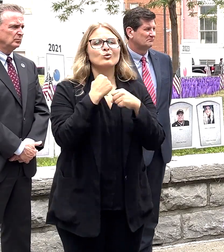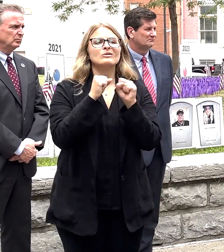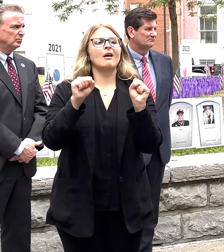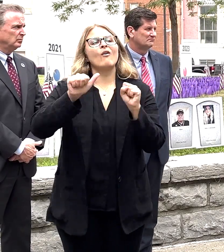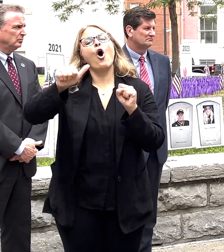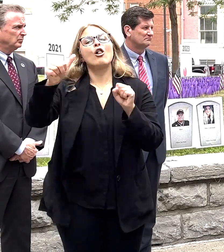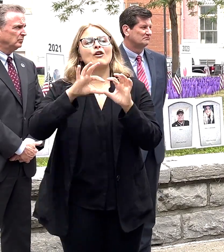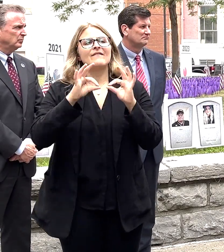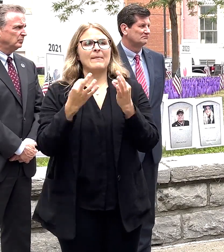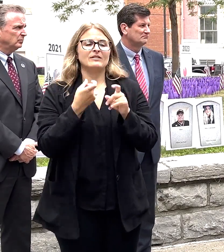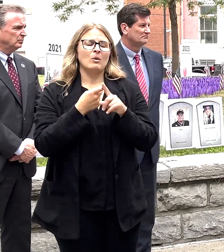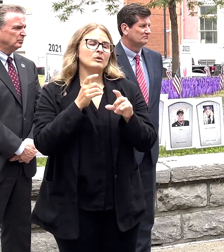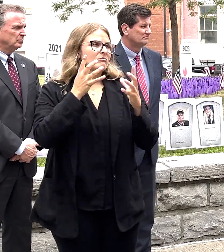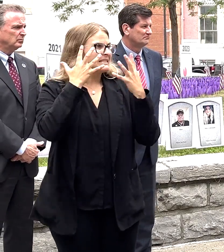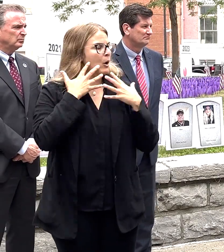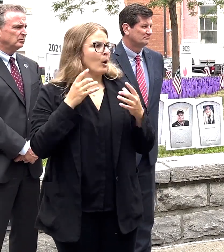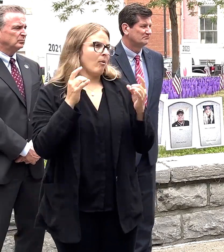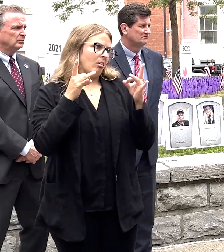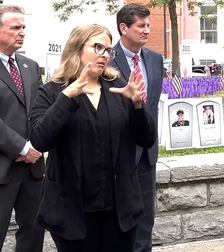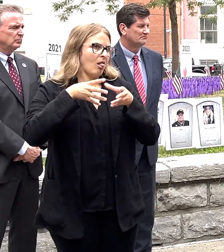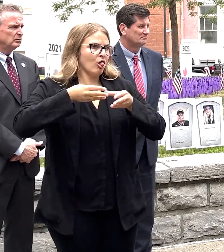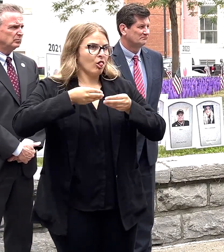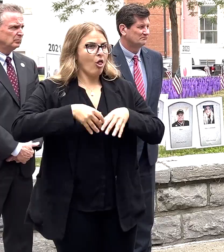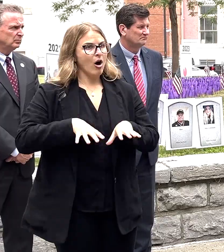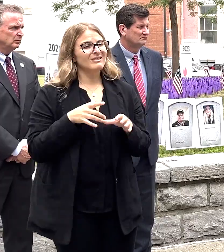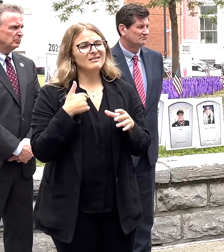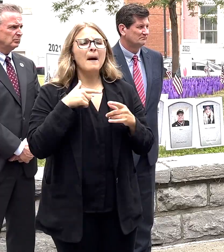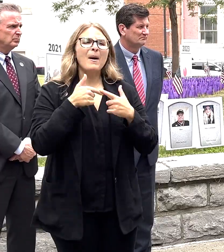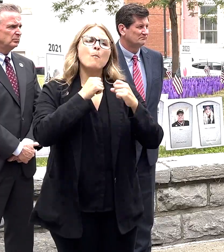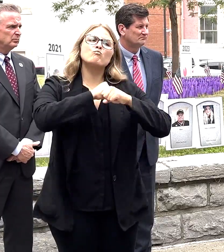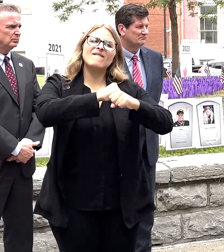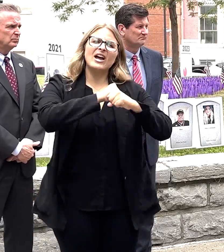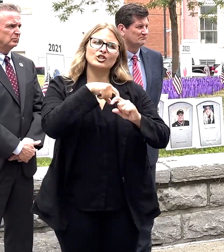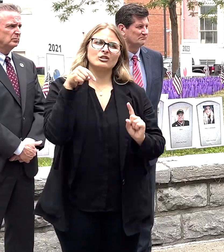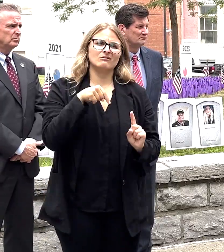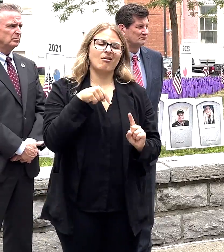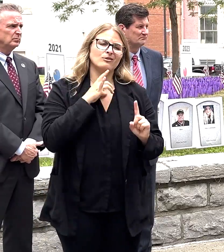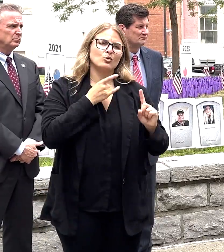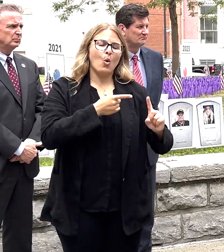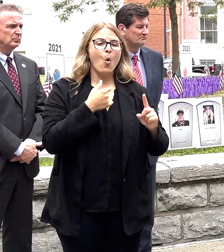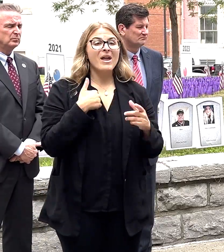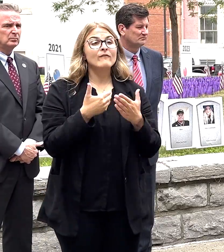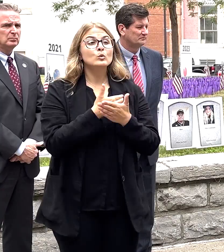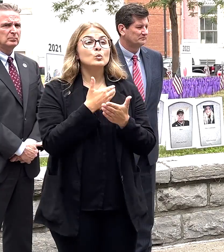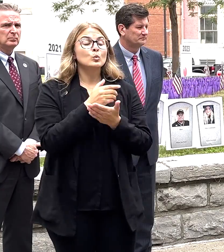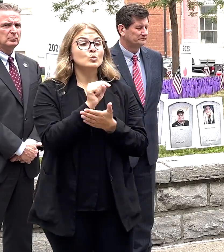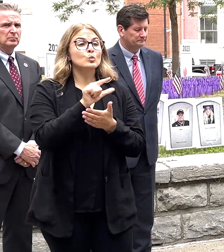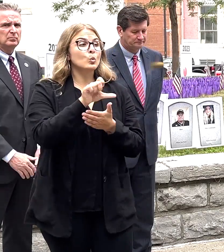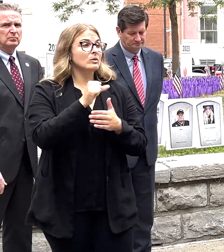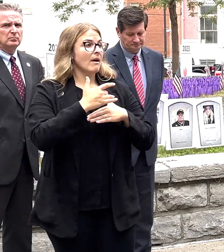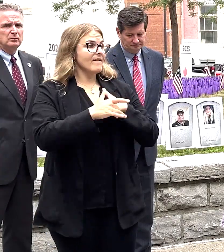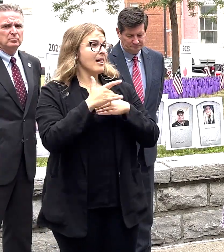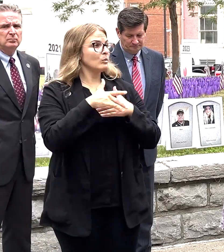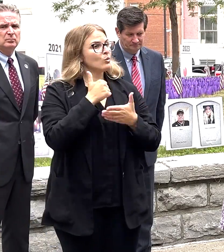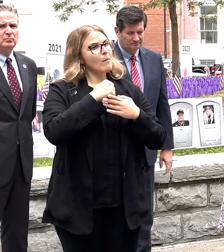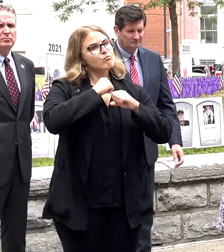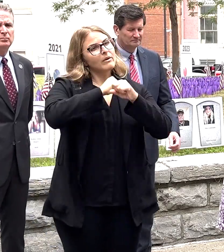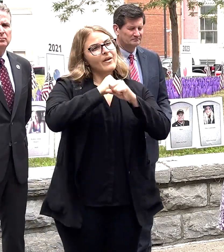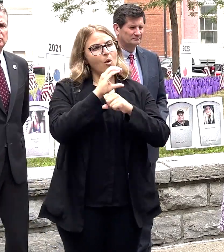This is all about prevention. And we're also fortunate to have new tools available to us to prevent overdoses and deaths and provide